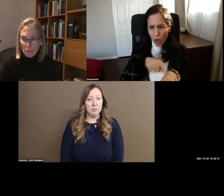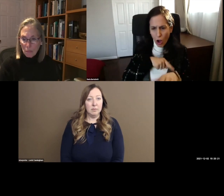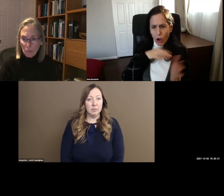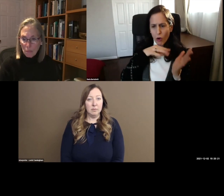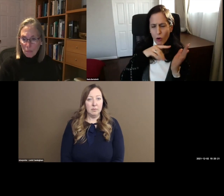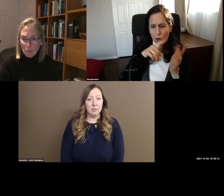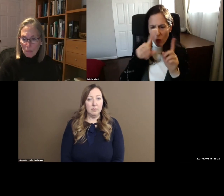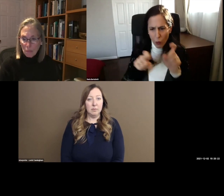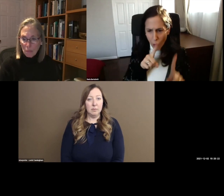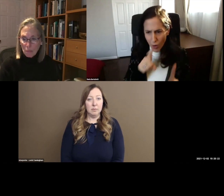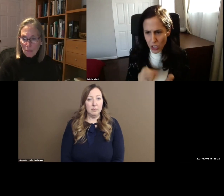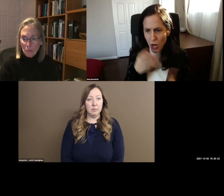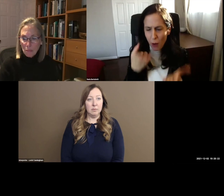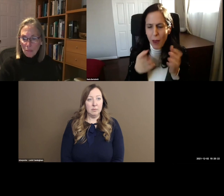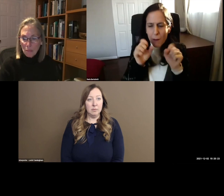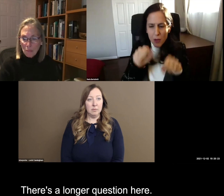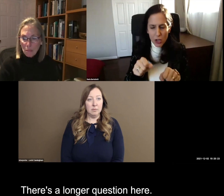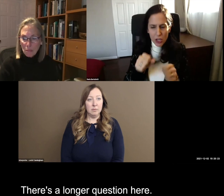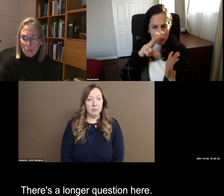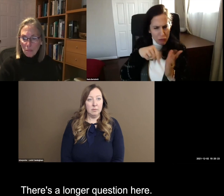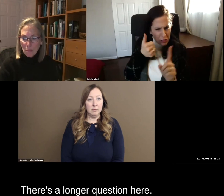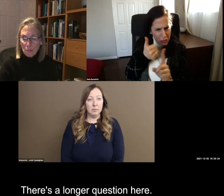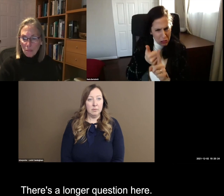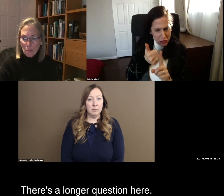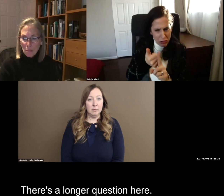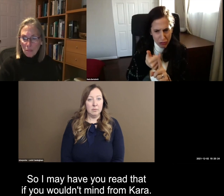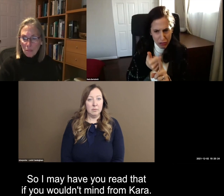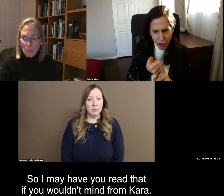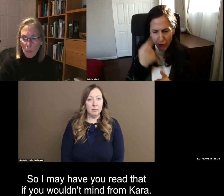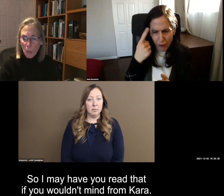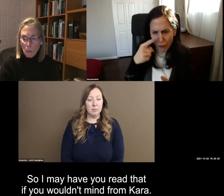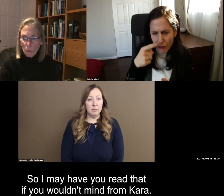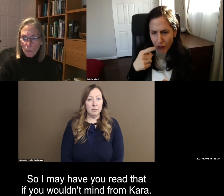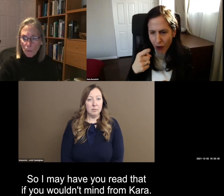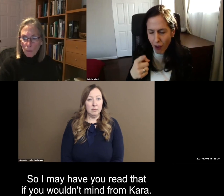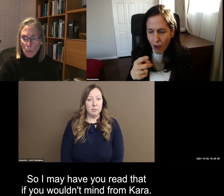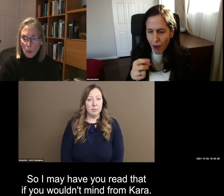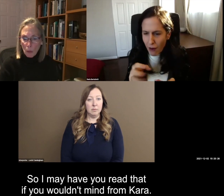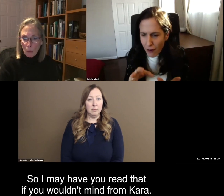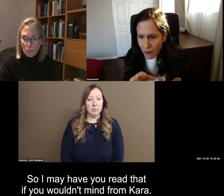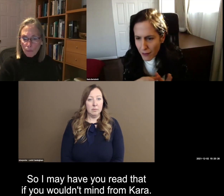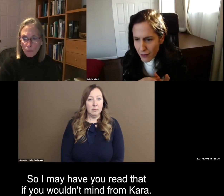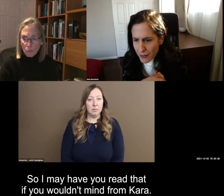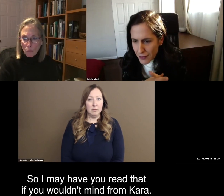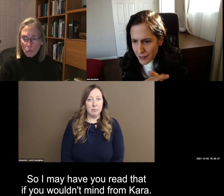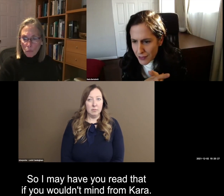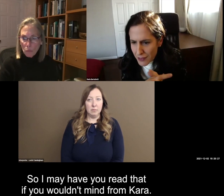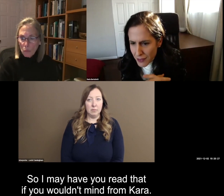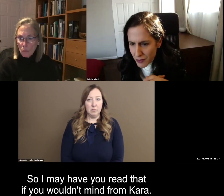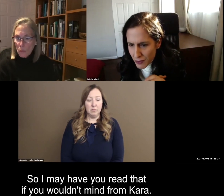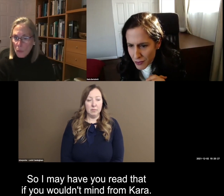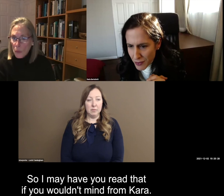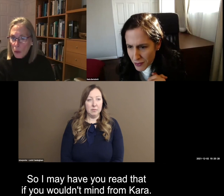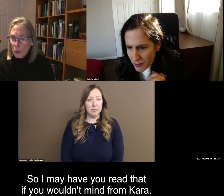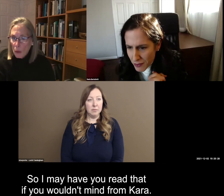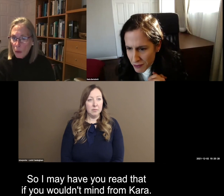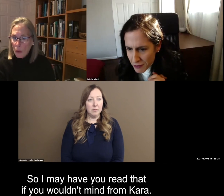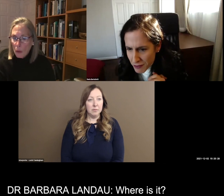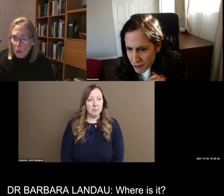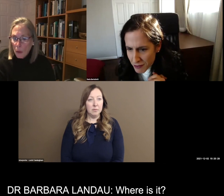questions uh there's a longer question here so i may have you read that if you wouldn't